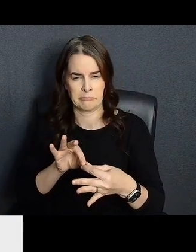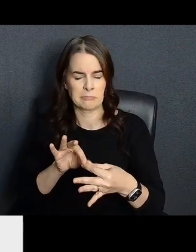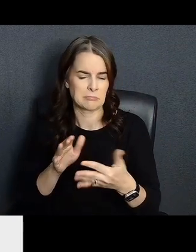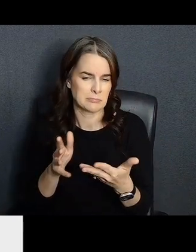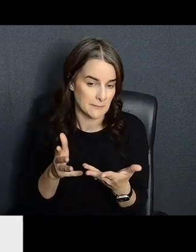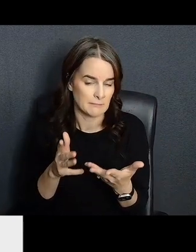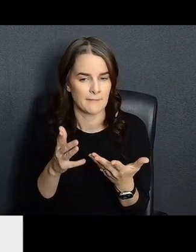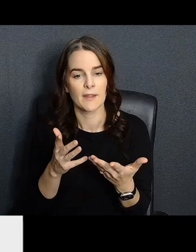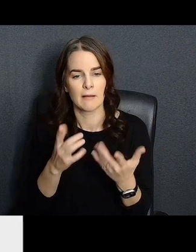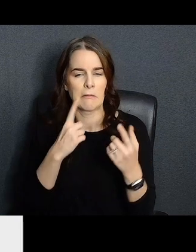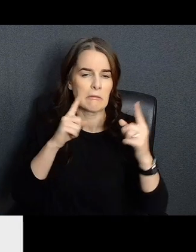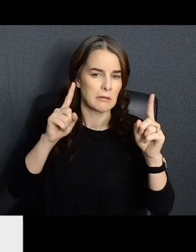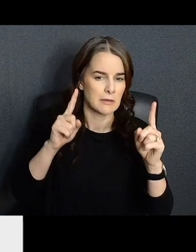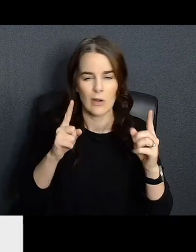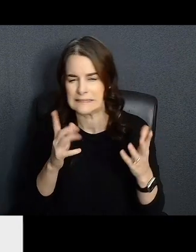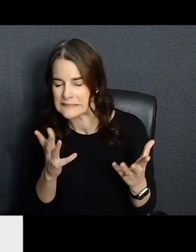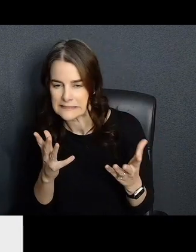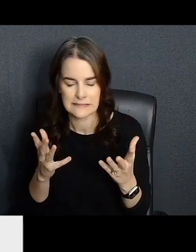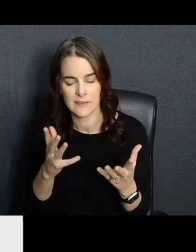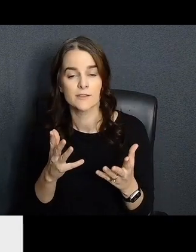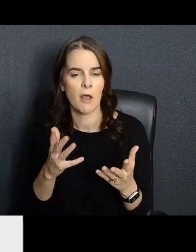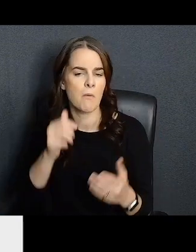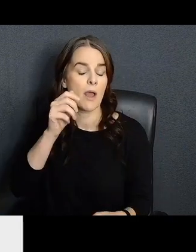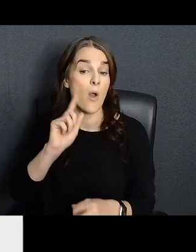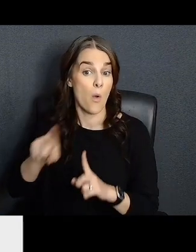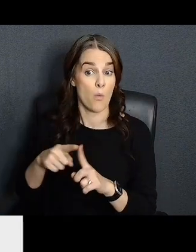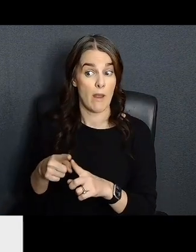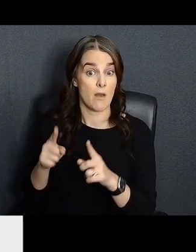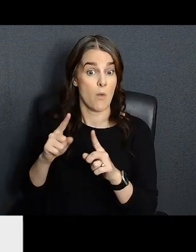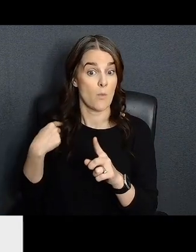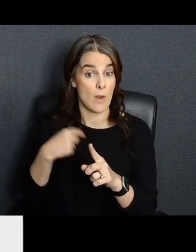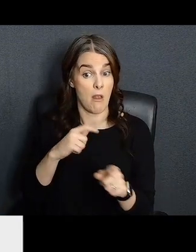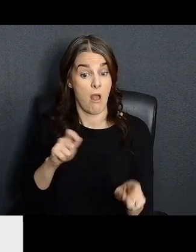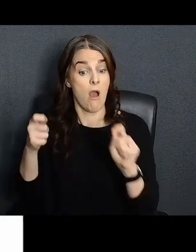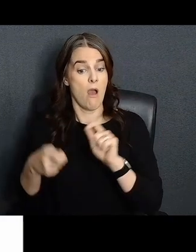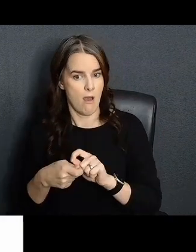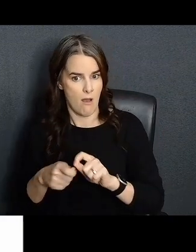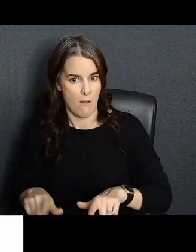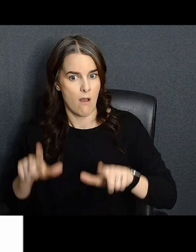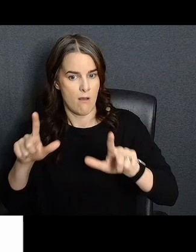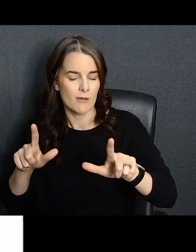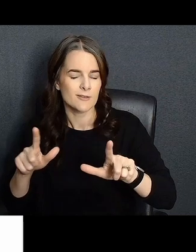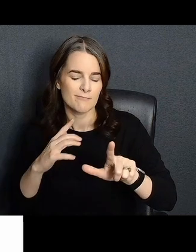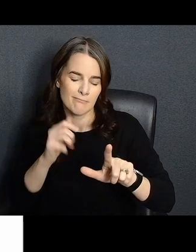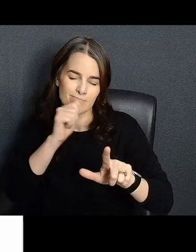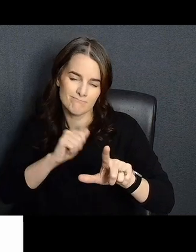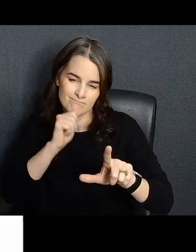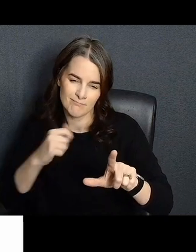So just bear with us when we get to that point in the presentation.